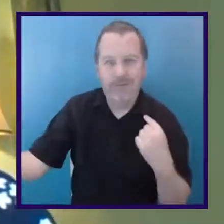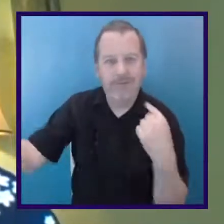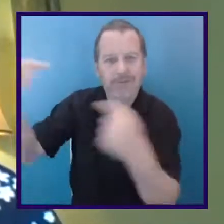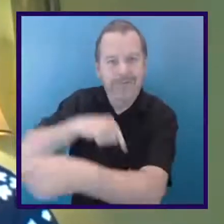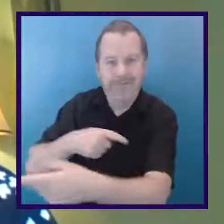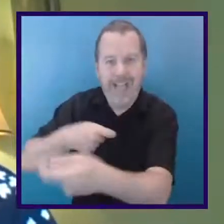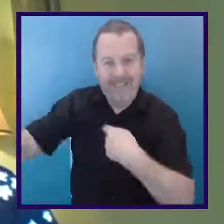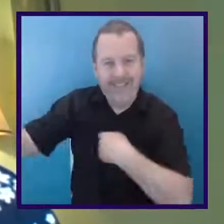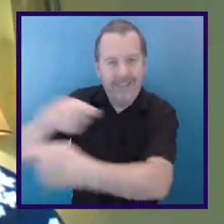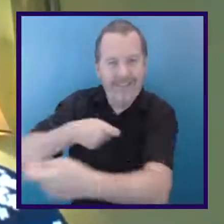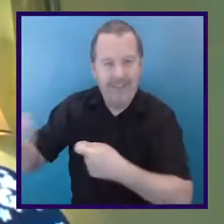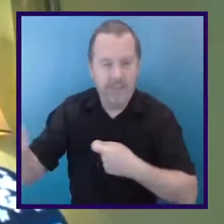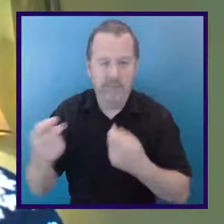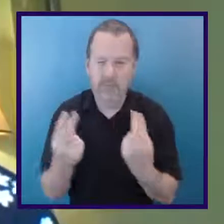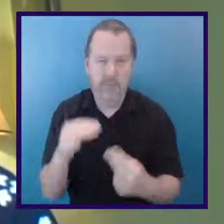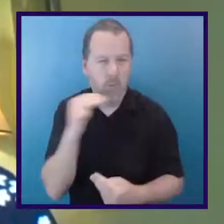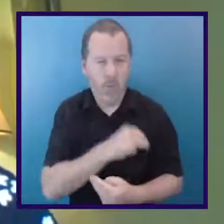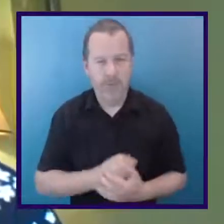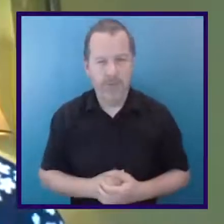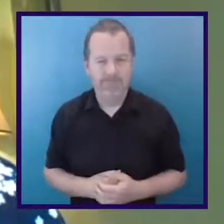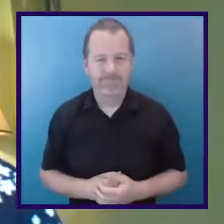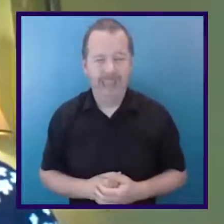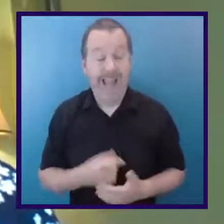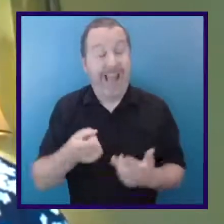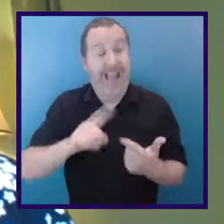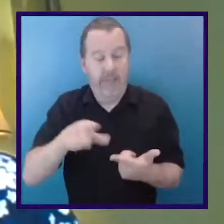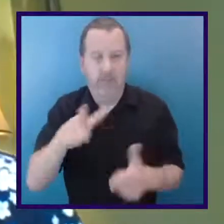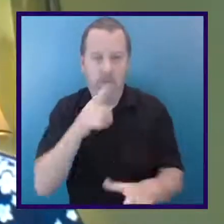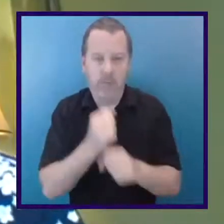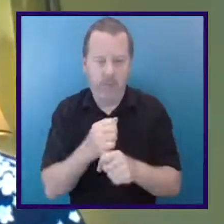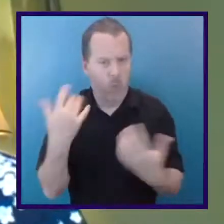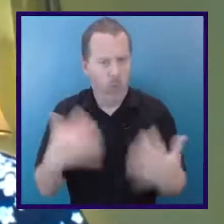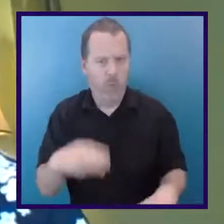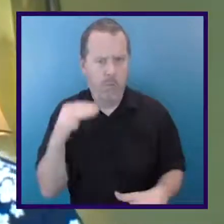Especially in the light of everything Ian was talking about there around the role of